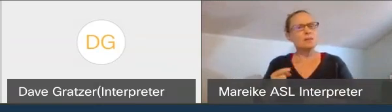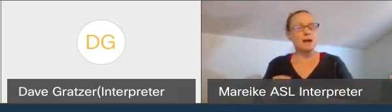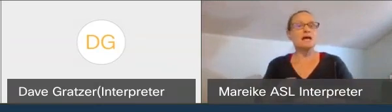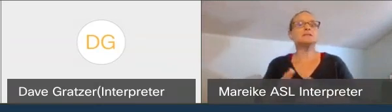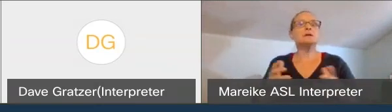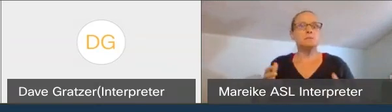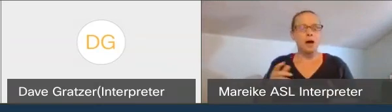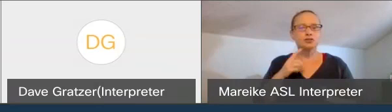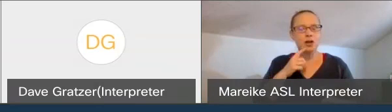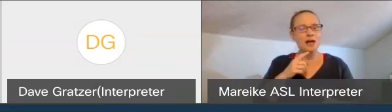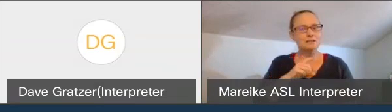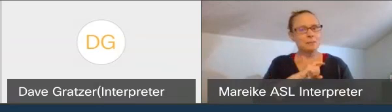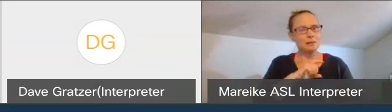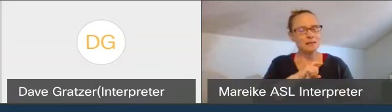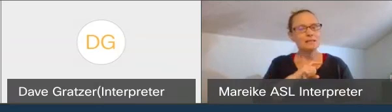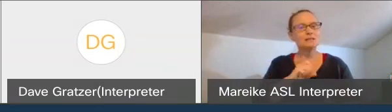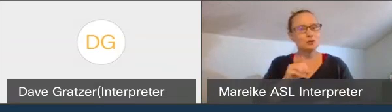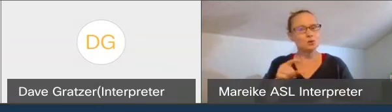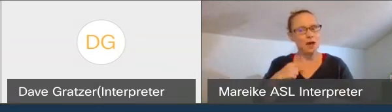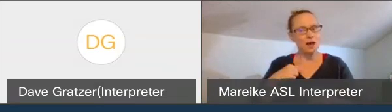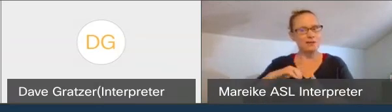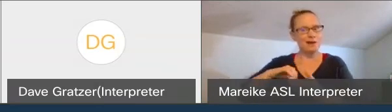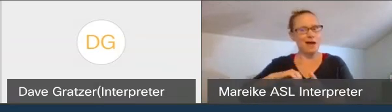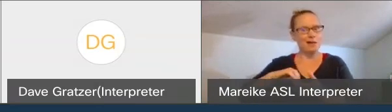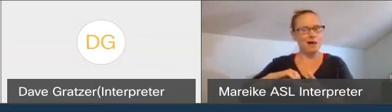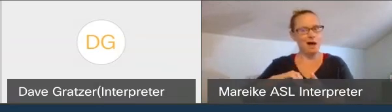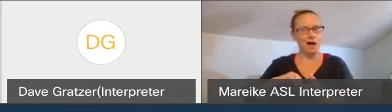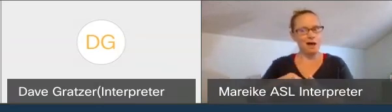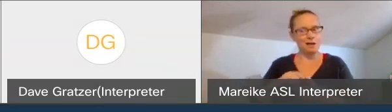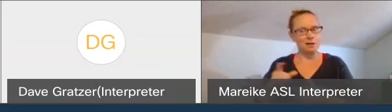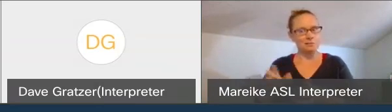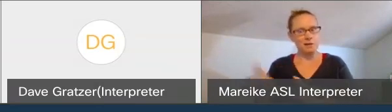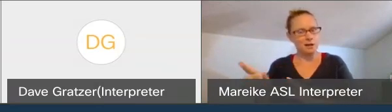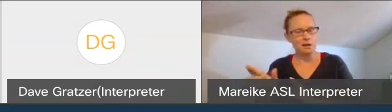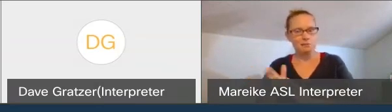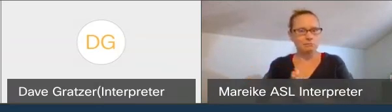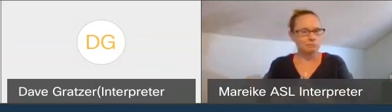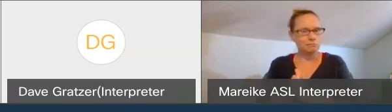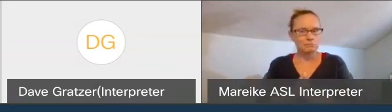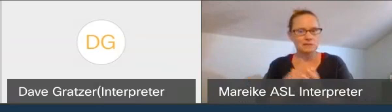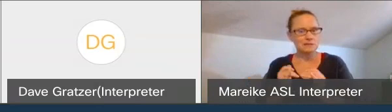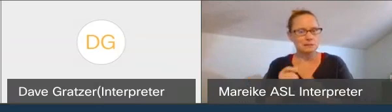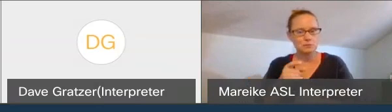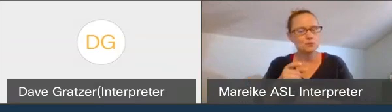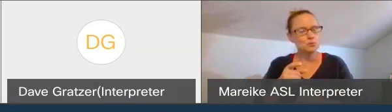And so you have a ready ally in, uh, any other response, uh-- you know, part of the public safety response system.